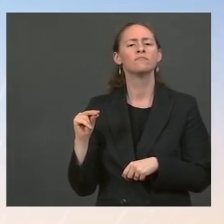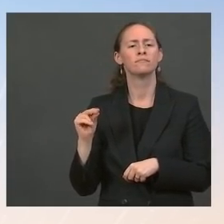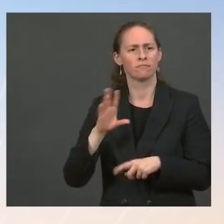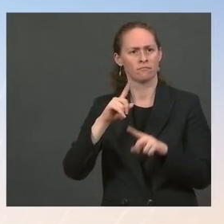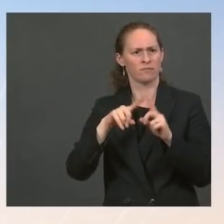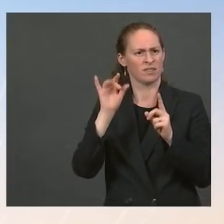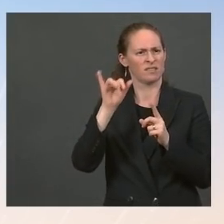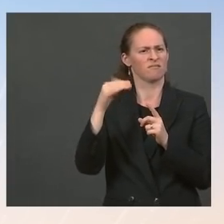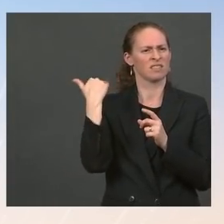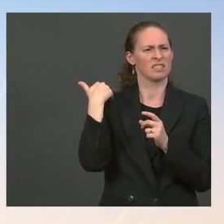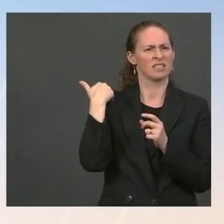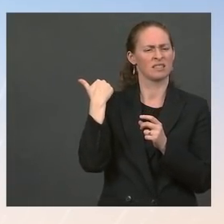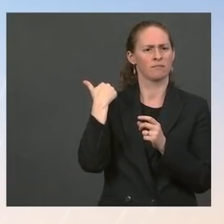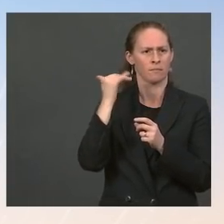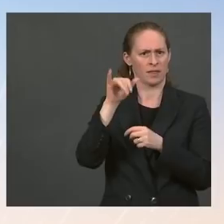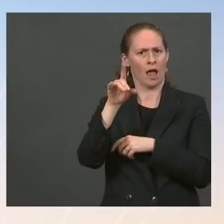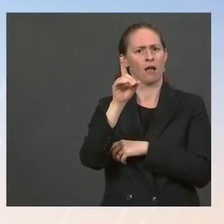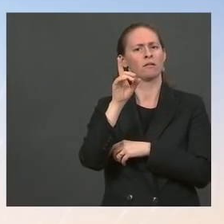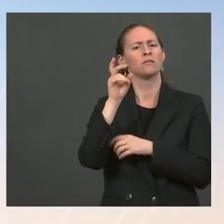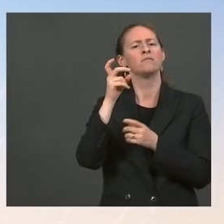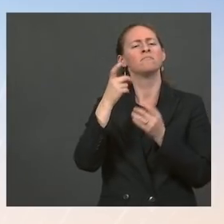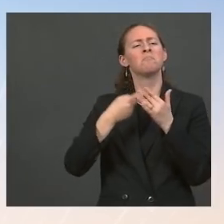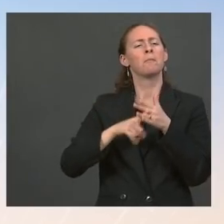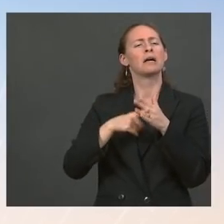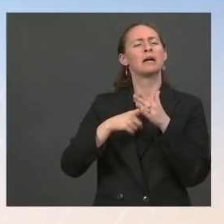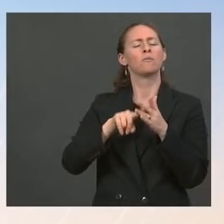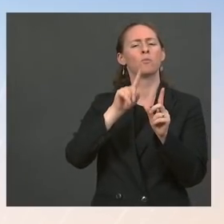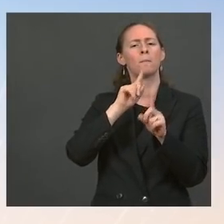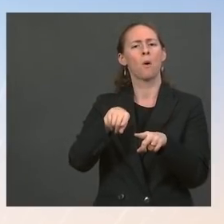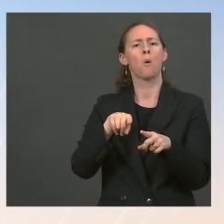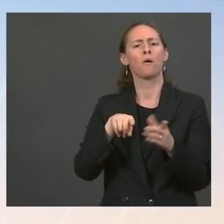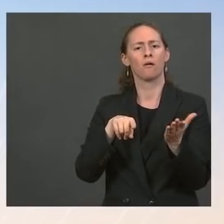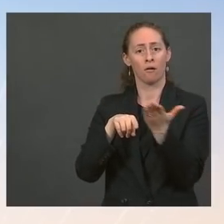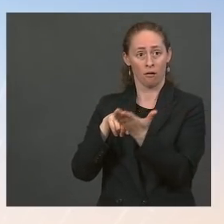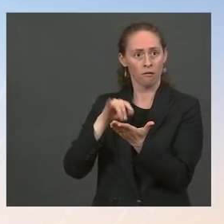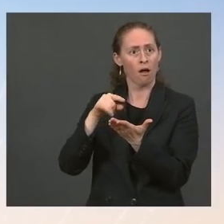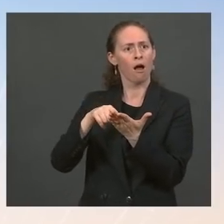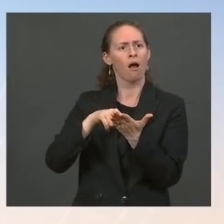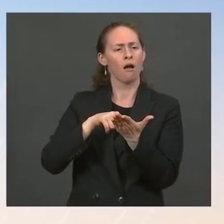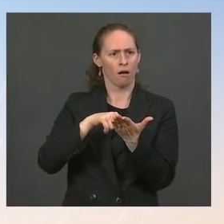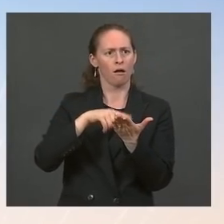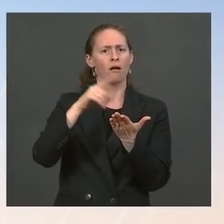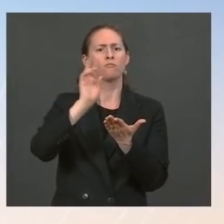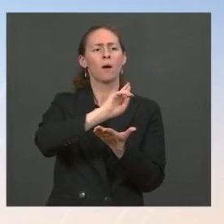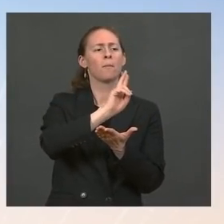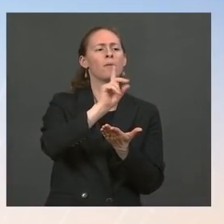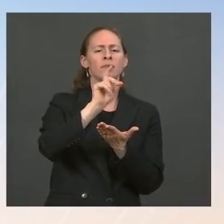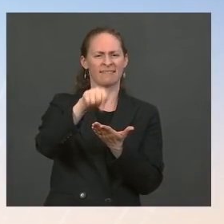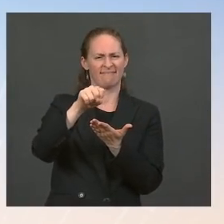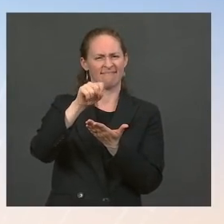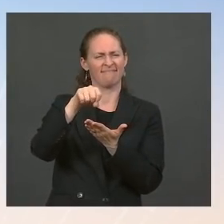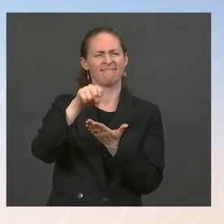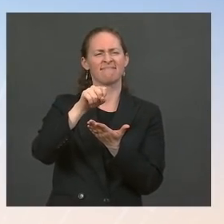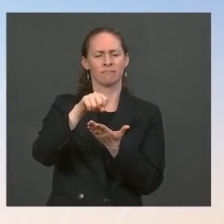you know, agreement -- bipartisan agreement. Why is he ruling that out now before getting the final report in a couple weeks?